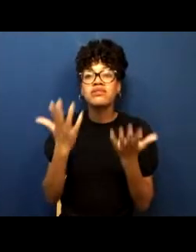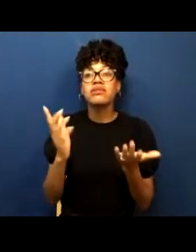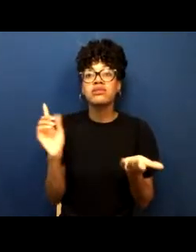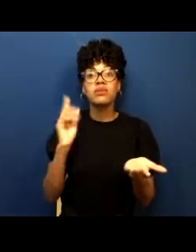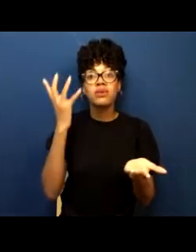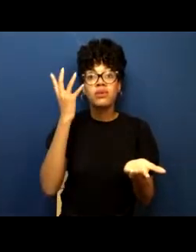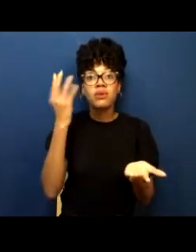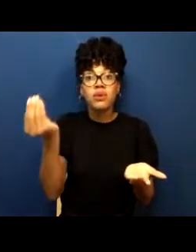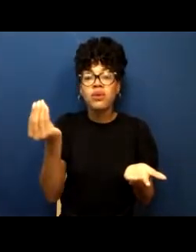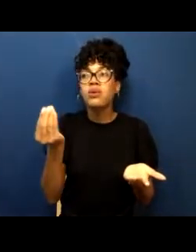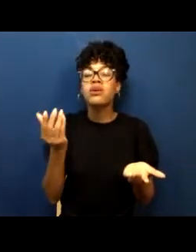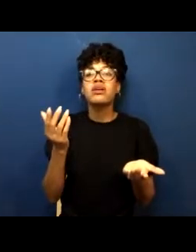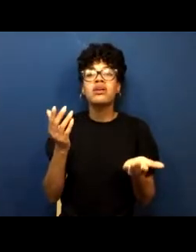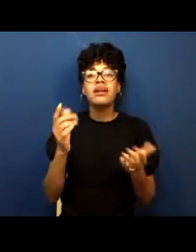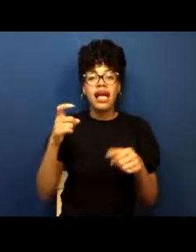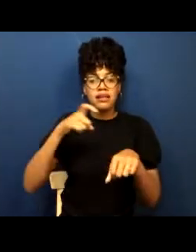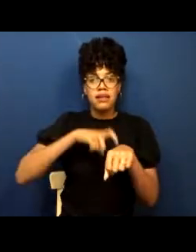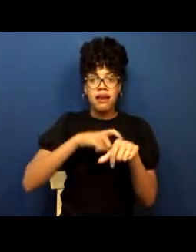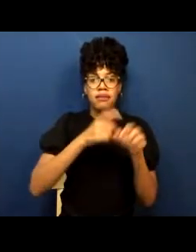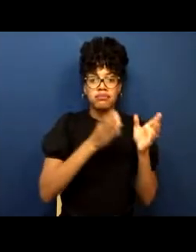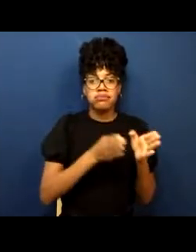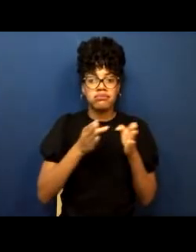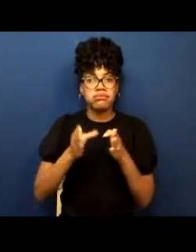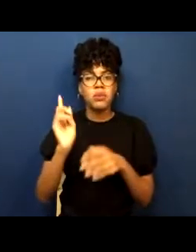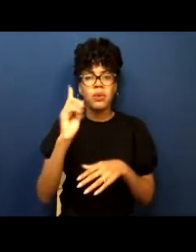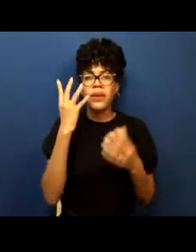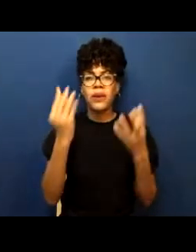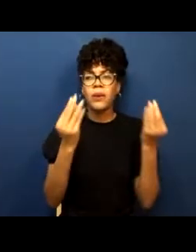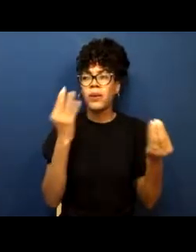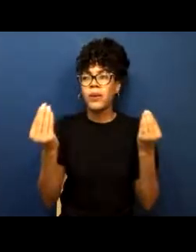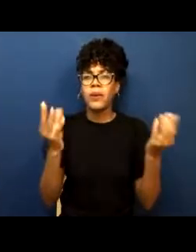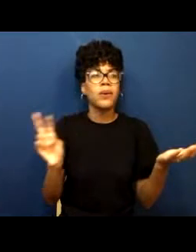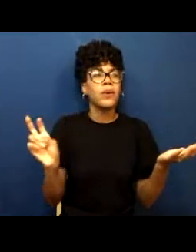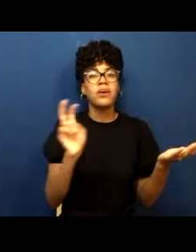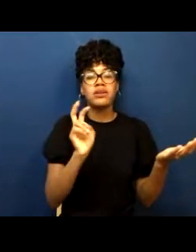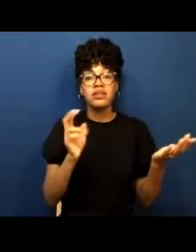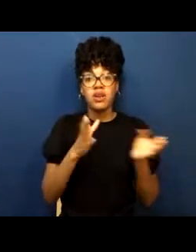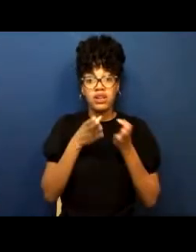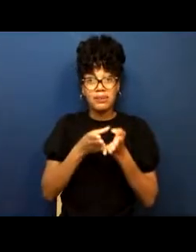are over a timescale. And so this is not the most efficient way for studying seabirds.